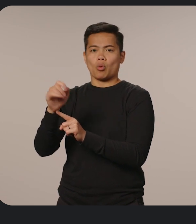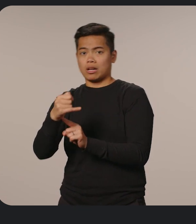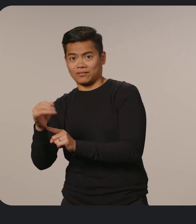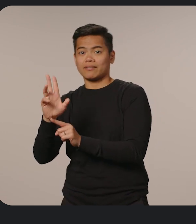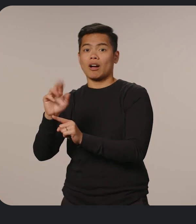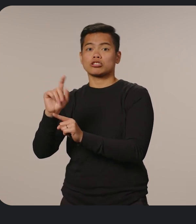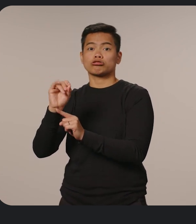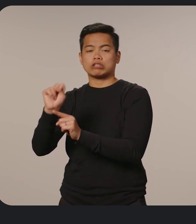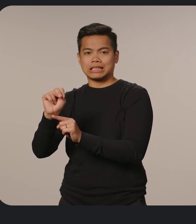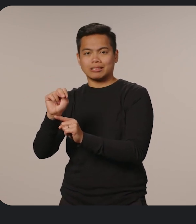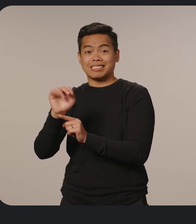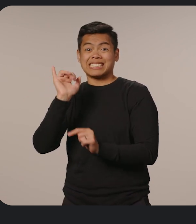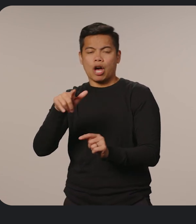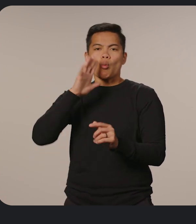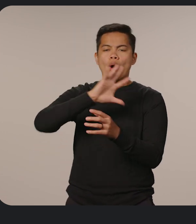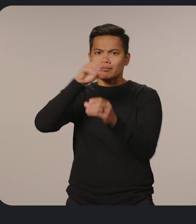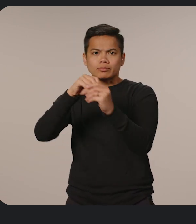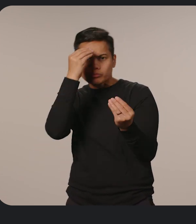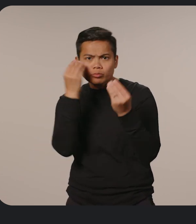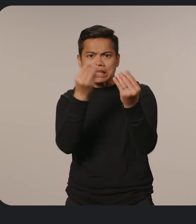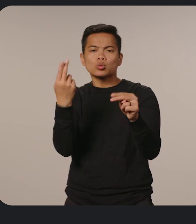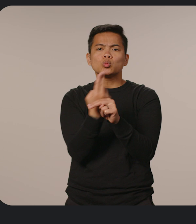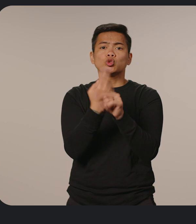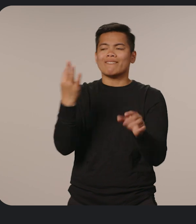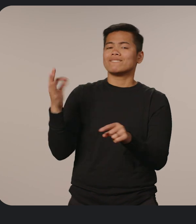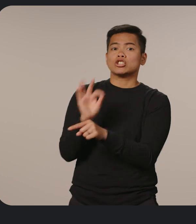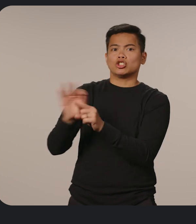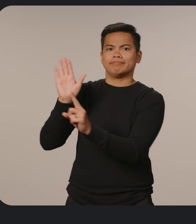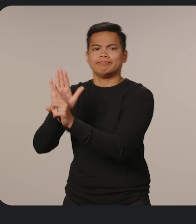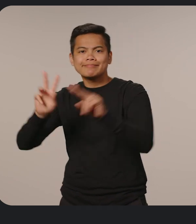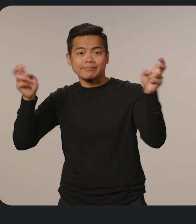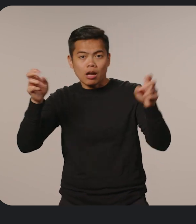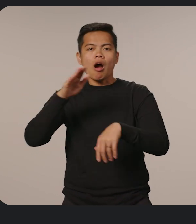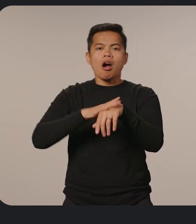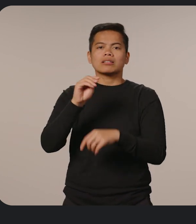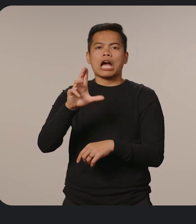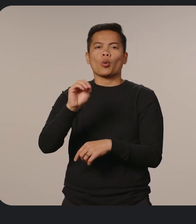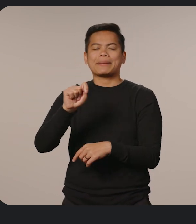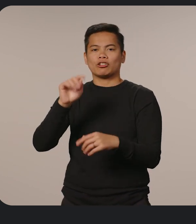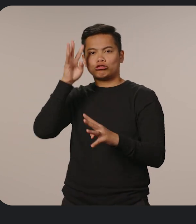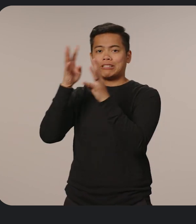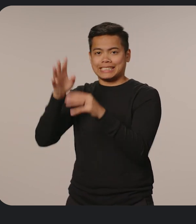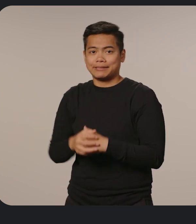sub modules on document creator decorator to tell Firebase to trigger this function every time a new document